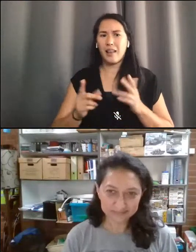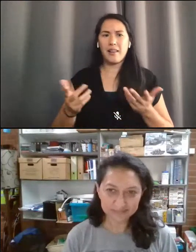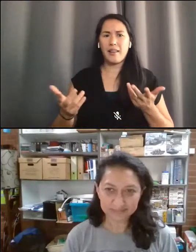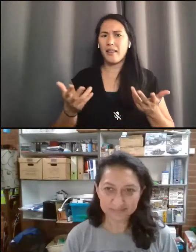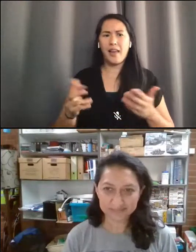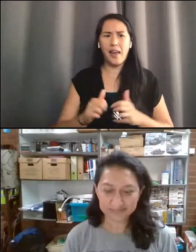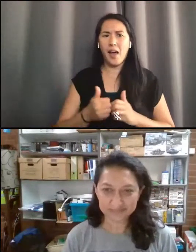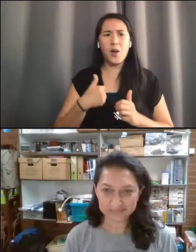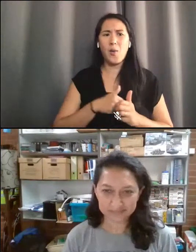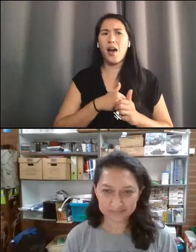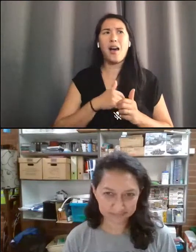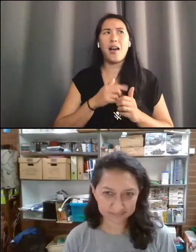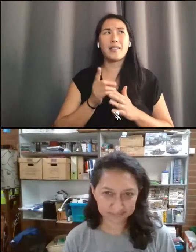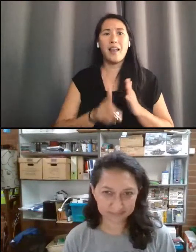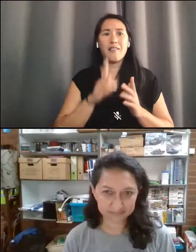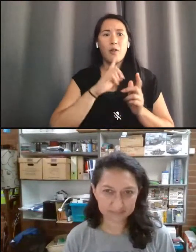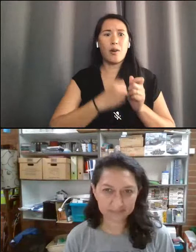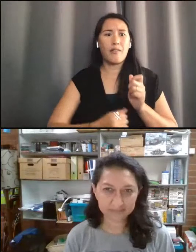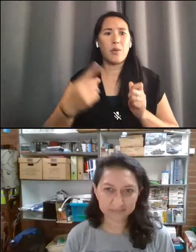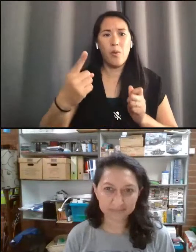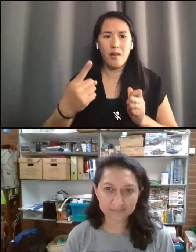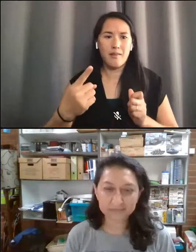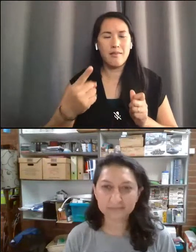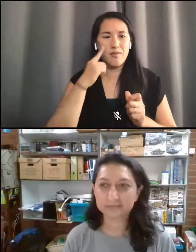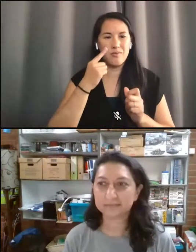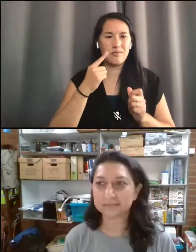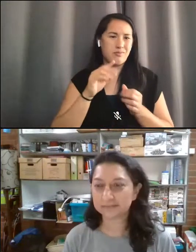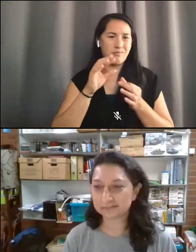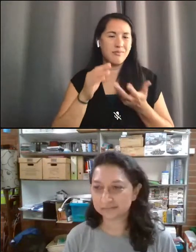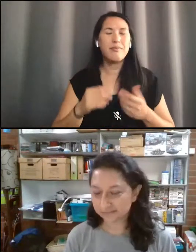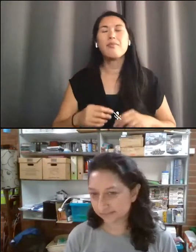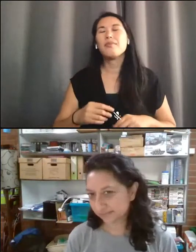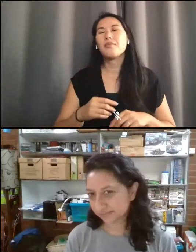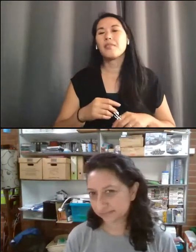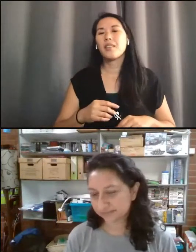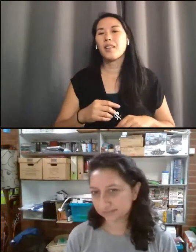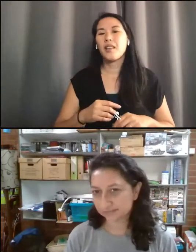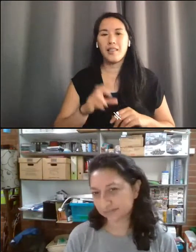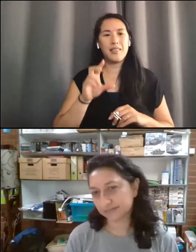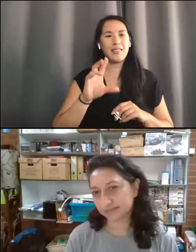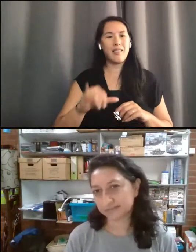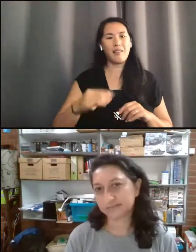encompass everybody in this one thing and i think that's the benefit of inclusive design